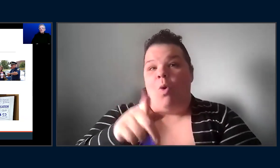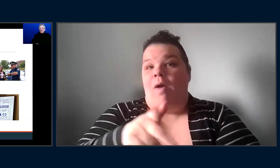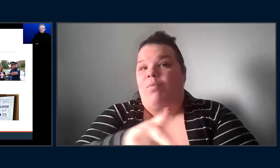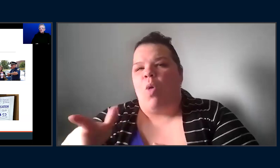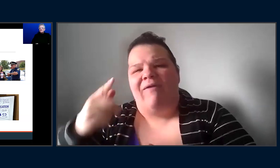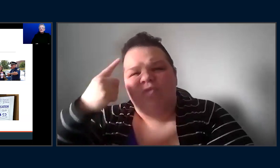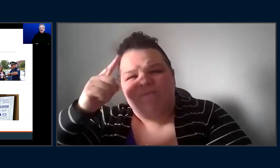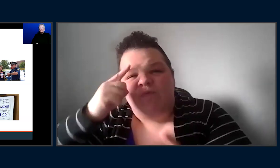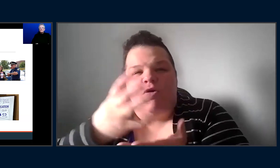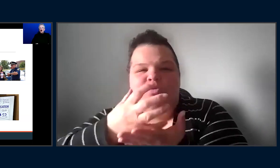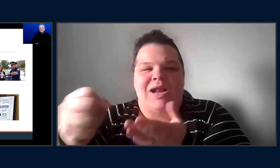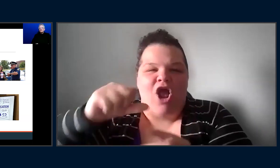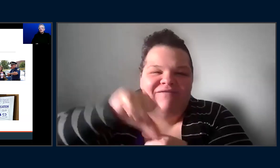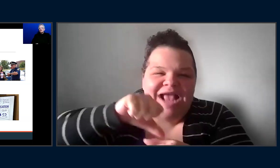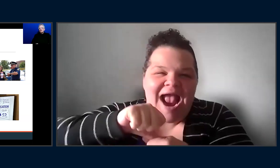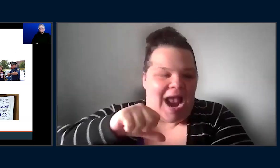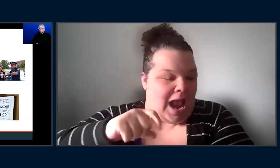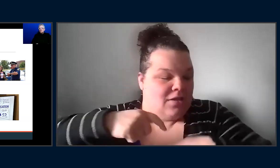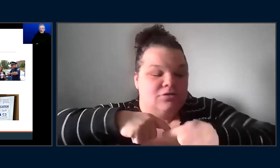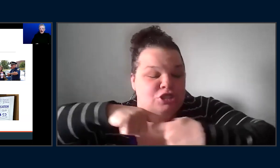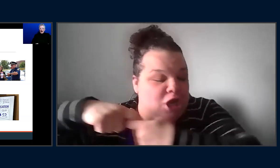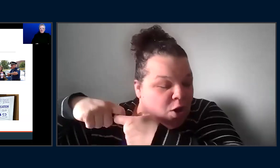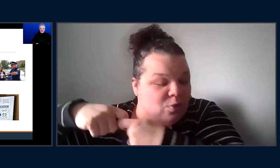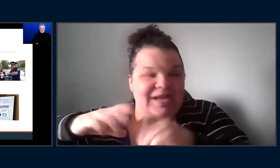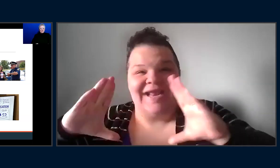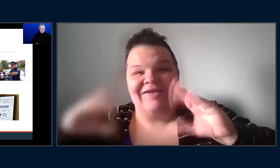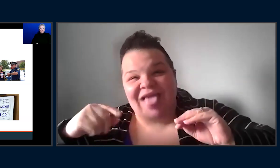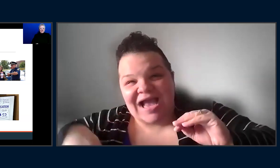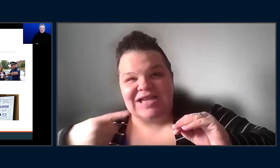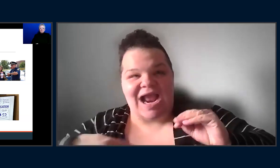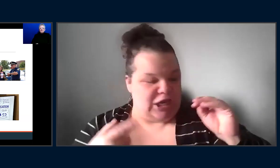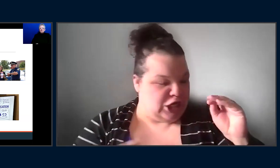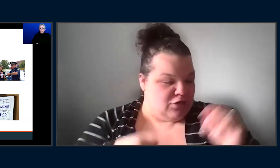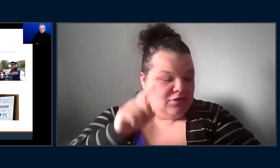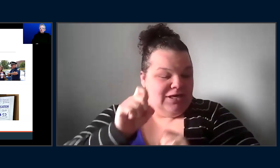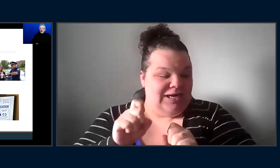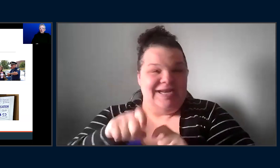one of your headlights was out. So this is a card that the officer could use. And then maybe you could say